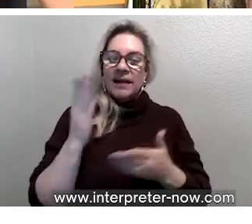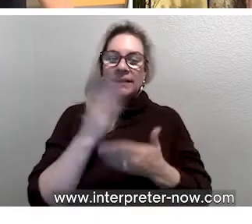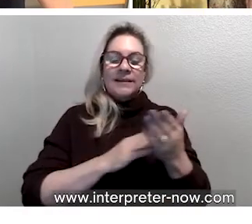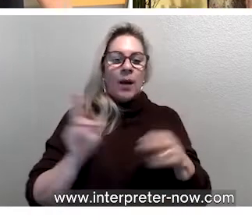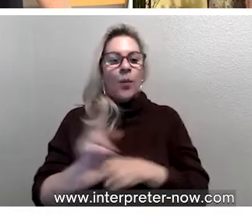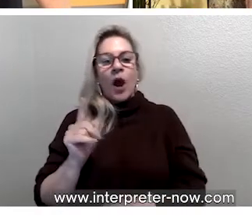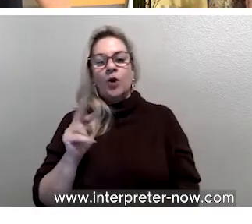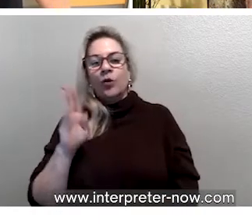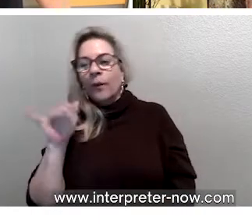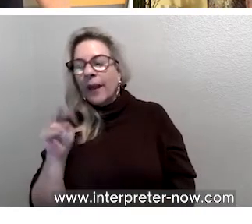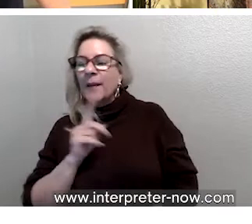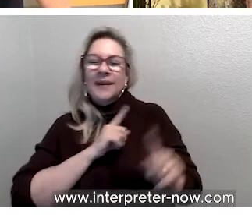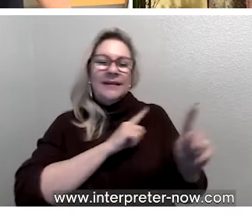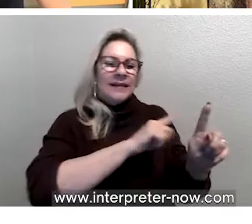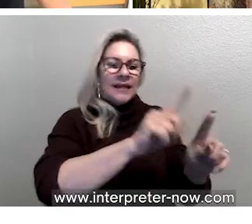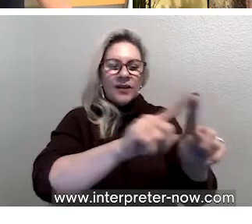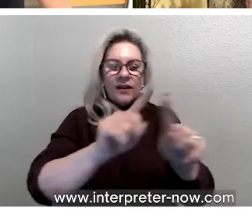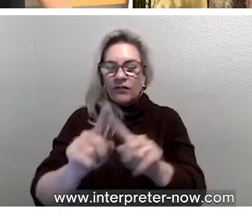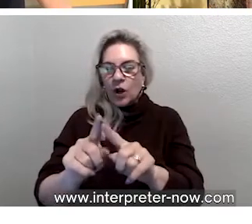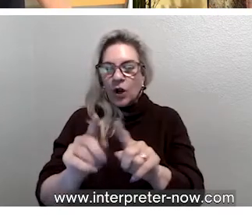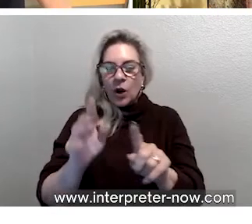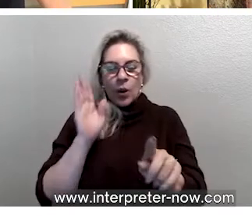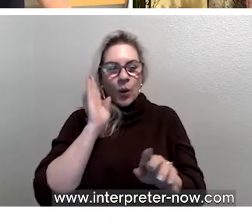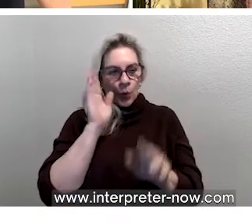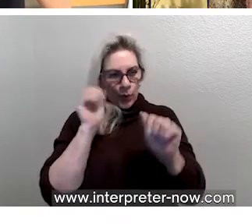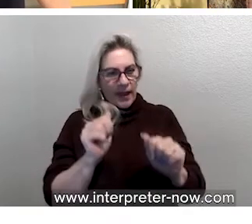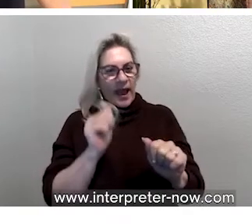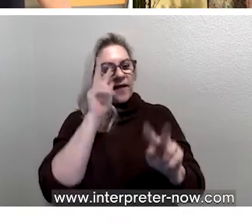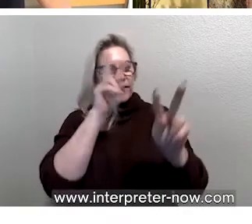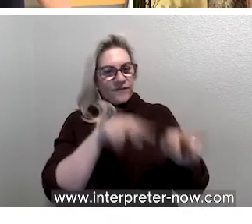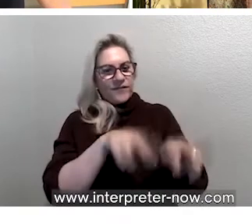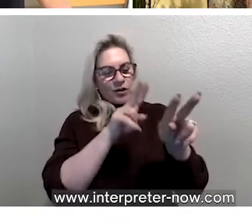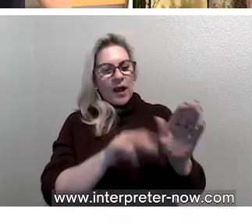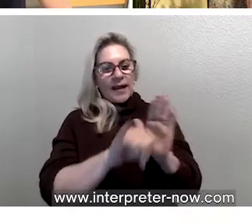There are many other people who would be visibly identifiable as a part of a certain religion.